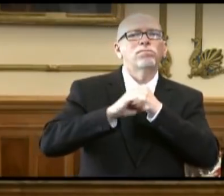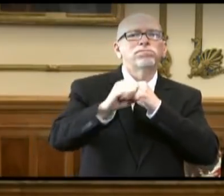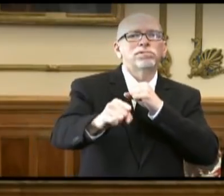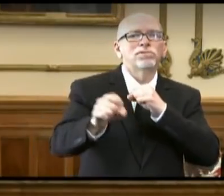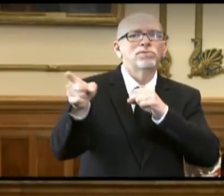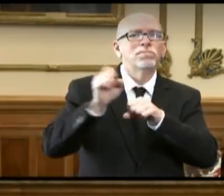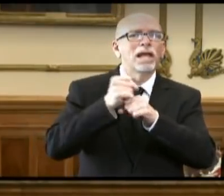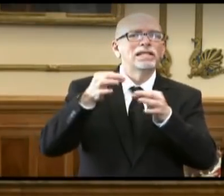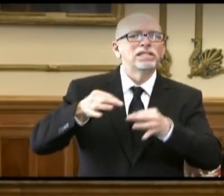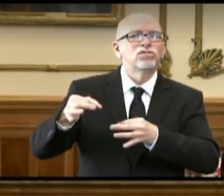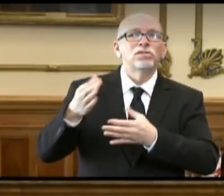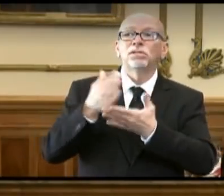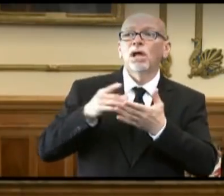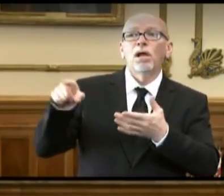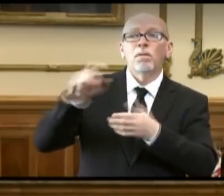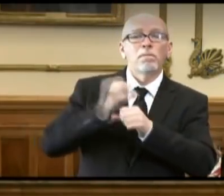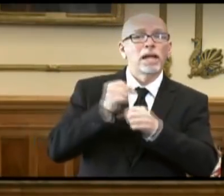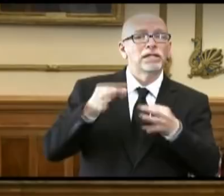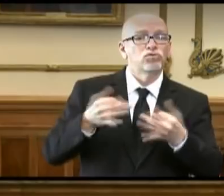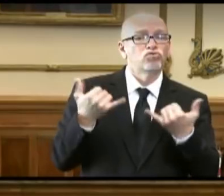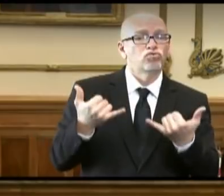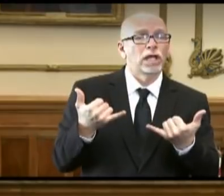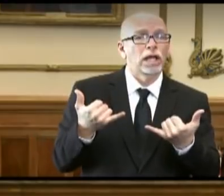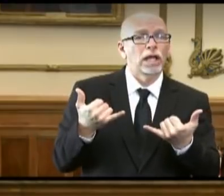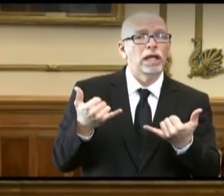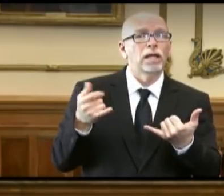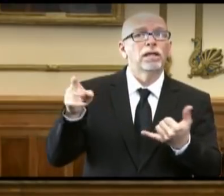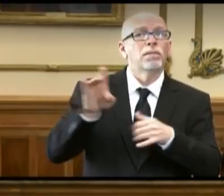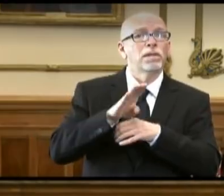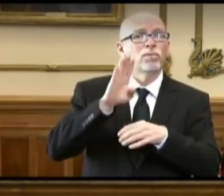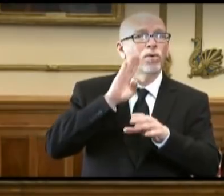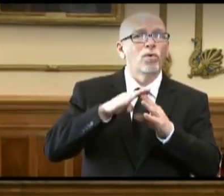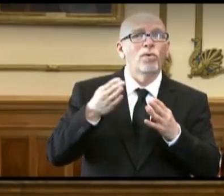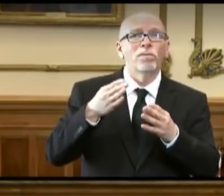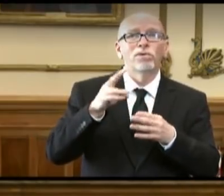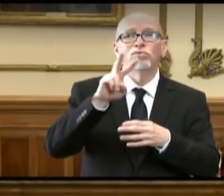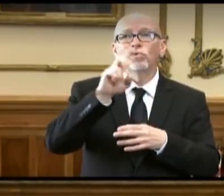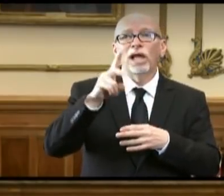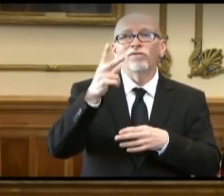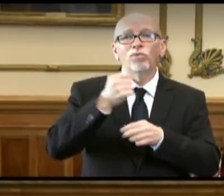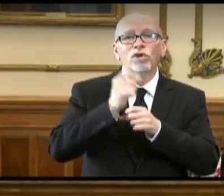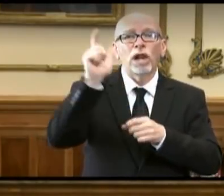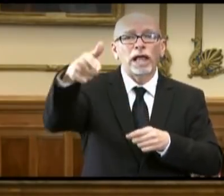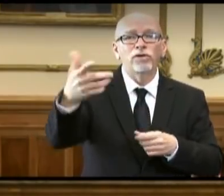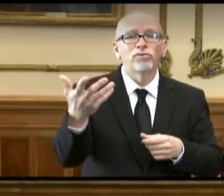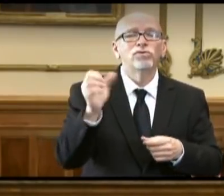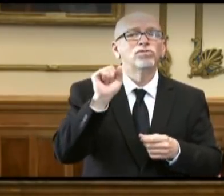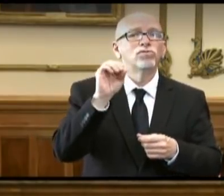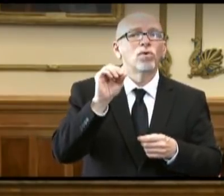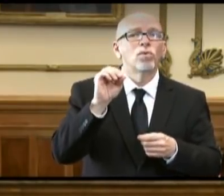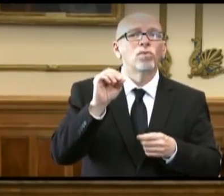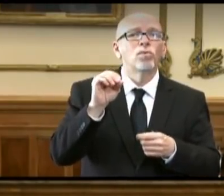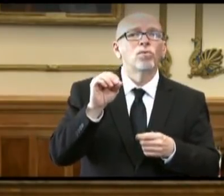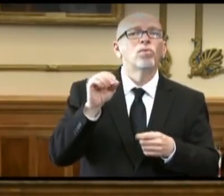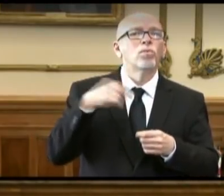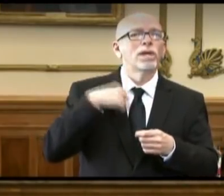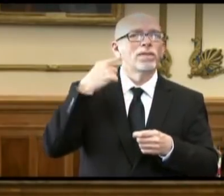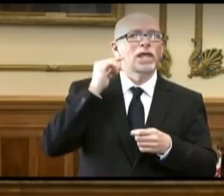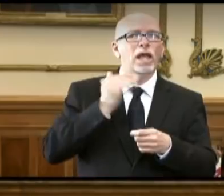17, 18, '19, WE ARE RIGHT ON TRACK FOR THAT. IT IS MAINLY BECAUSE BUSINESSES HAVE A LONGER TIME SPAN TO MAKE DECISIONS.